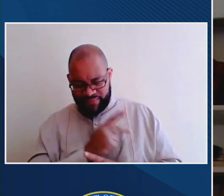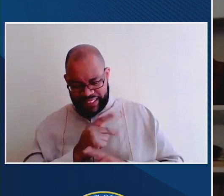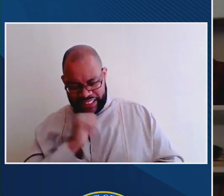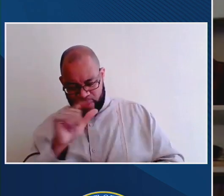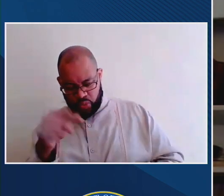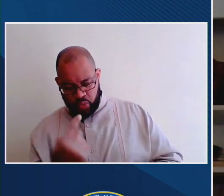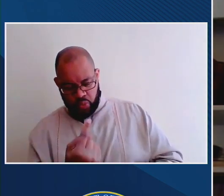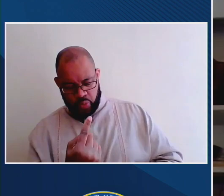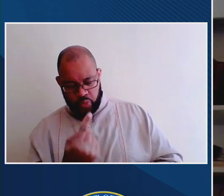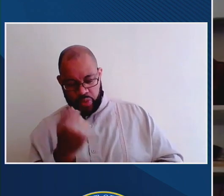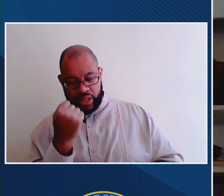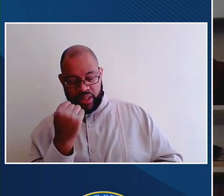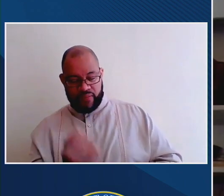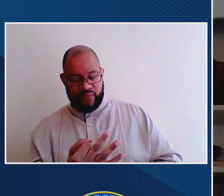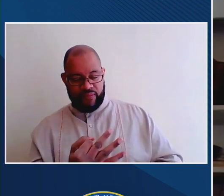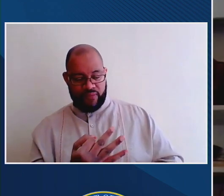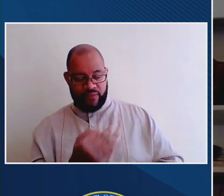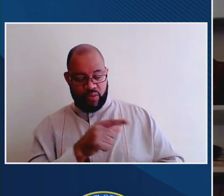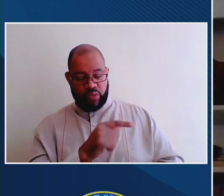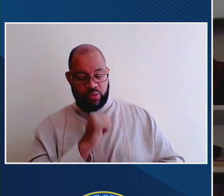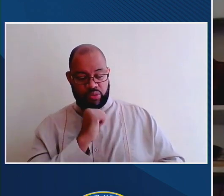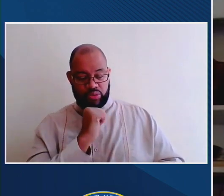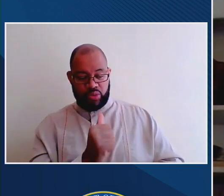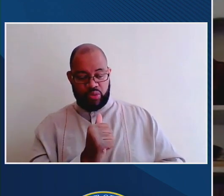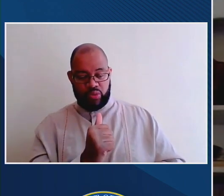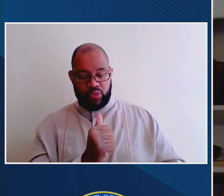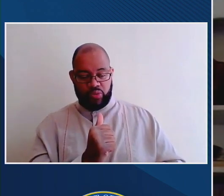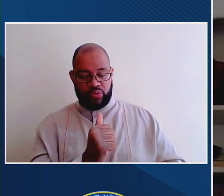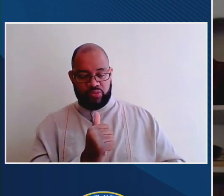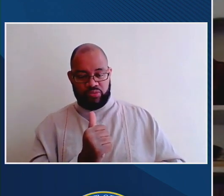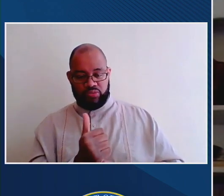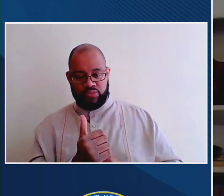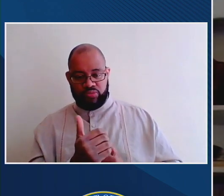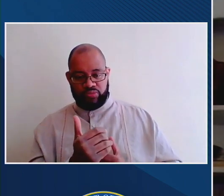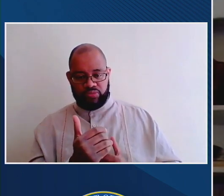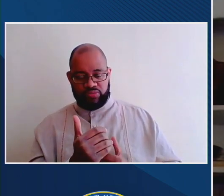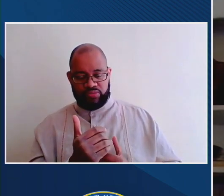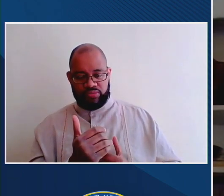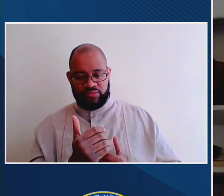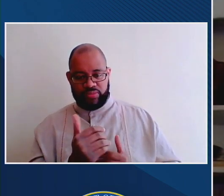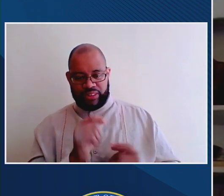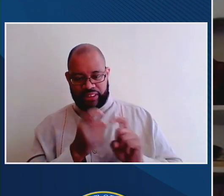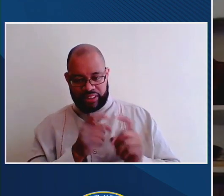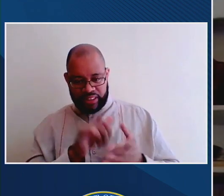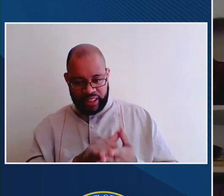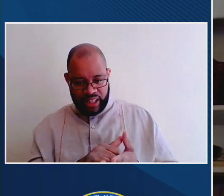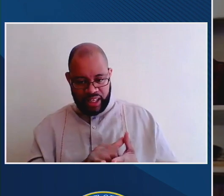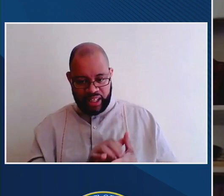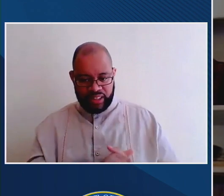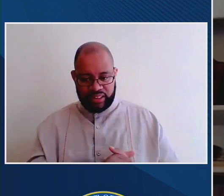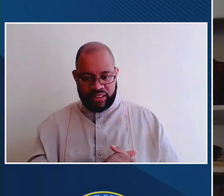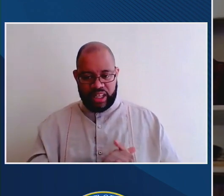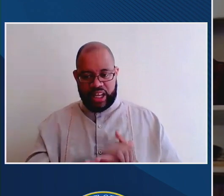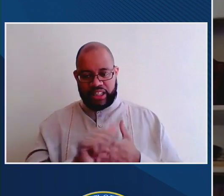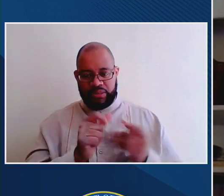don't support it, how you would change that. So let's take a look at cash management. This one I think is fairly